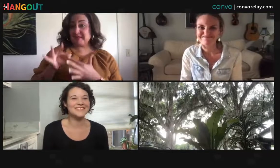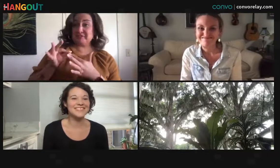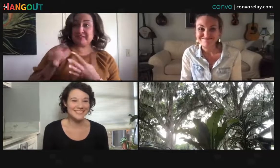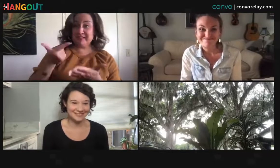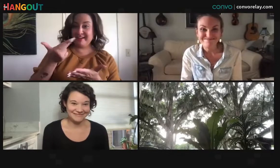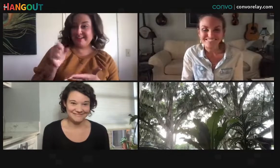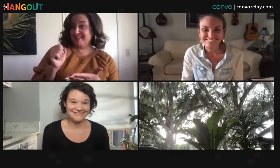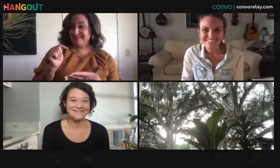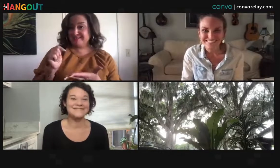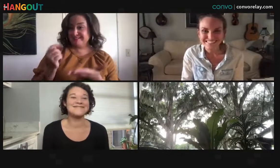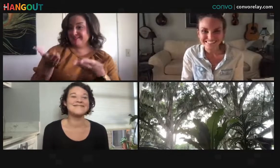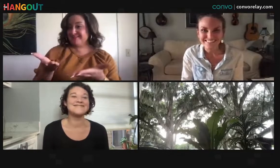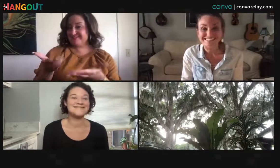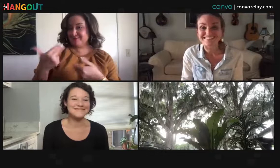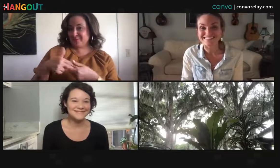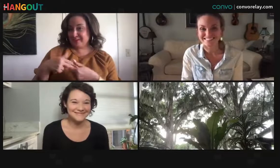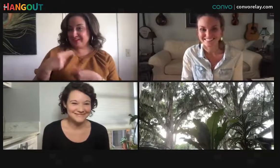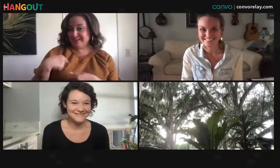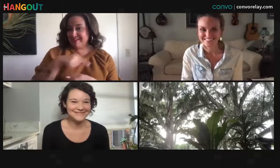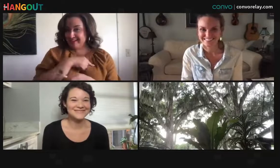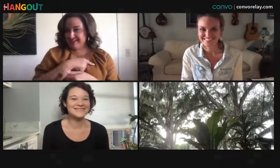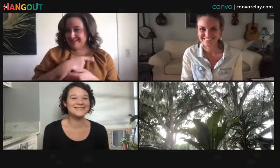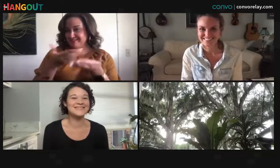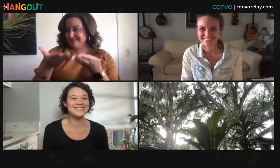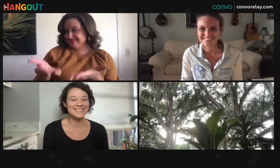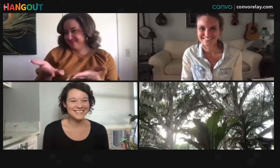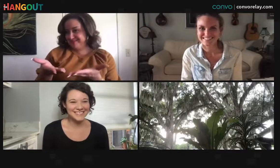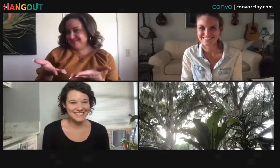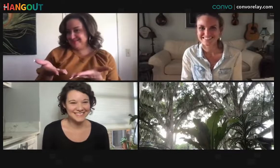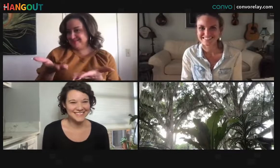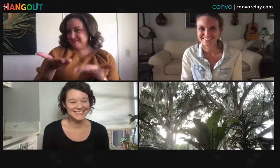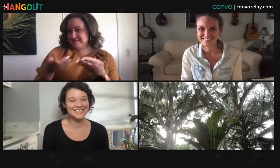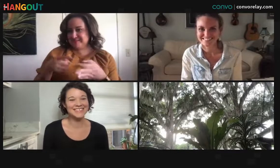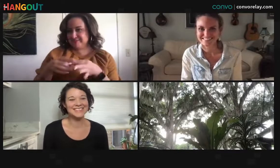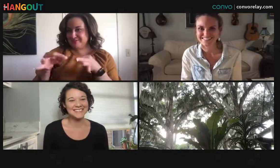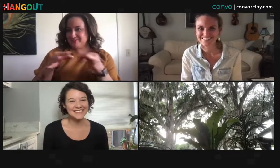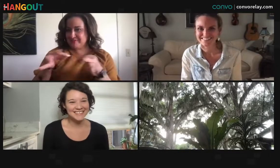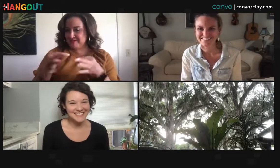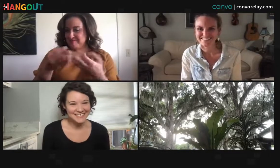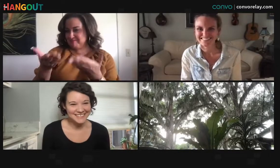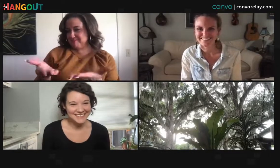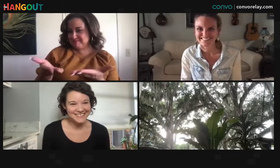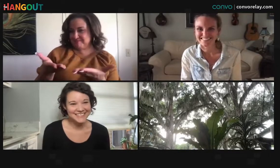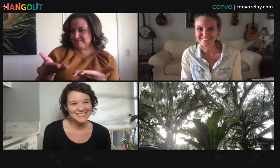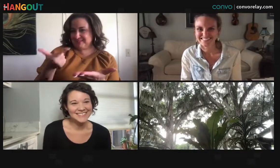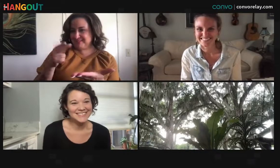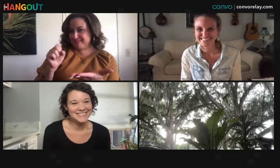great and we have a special guest joining us today right over here so